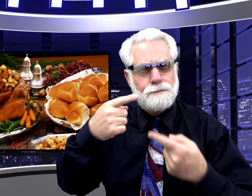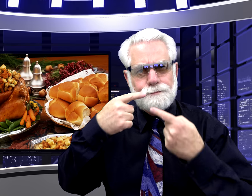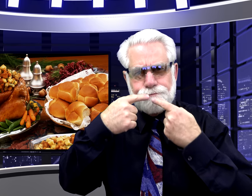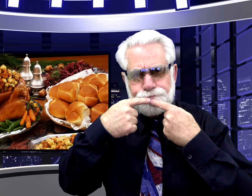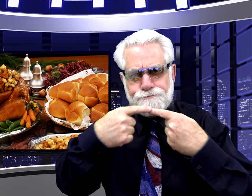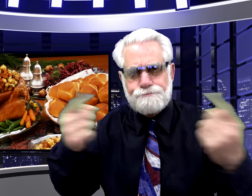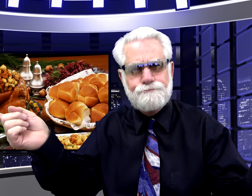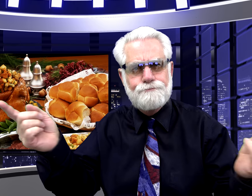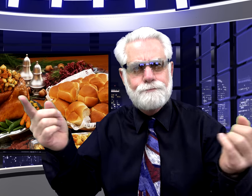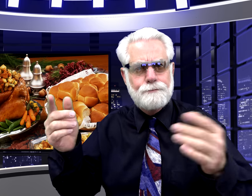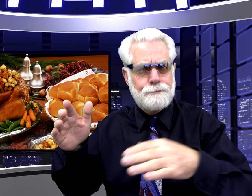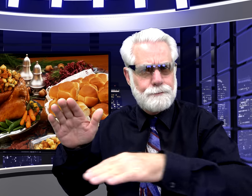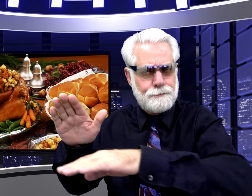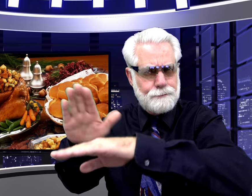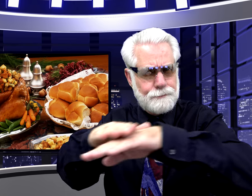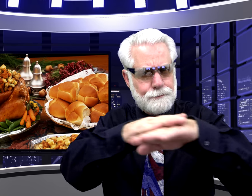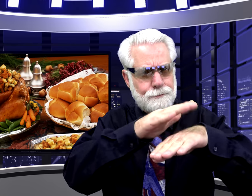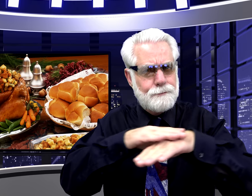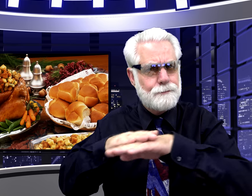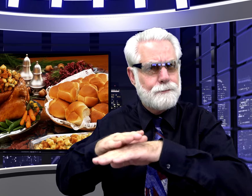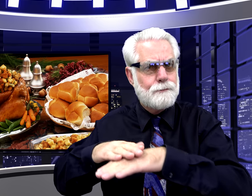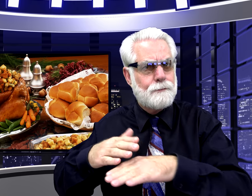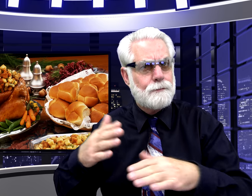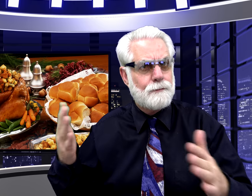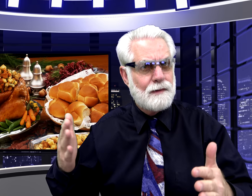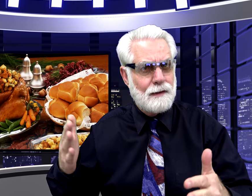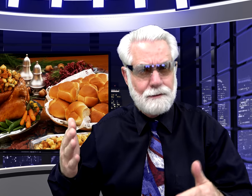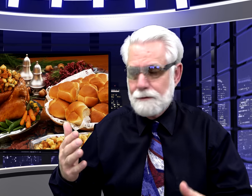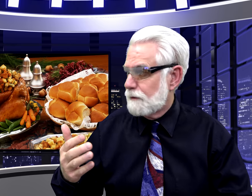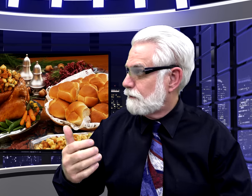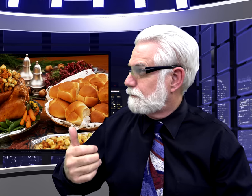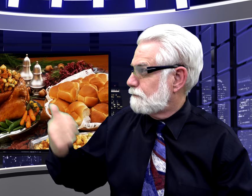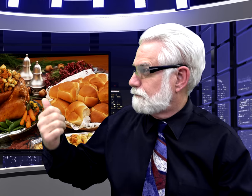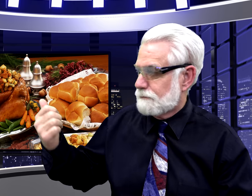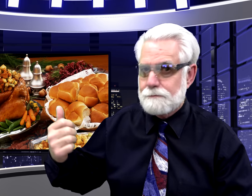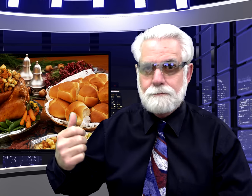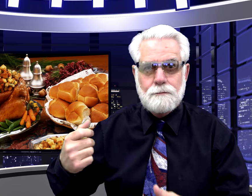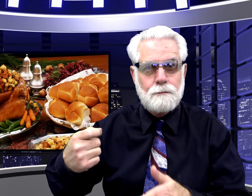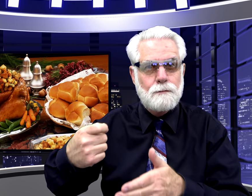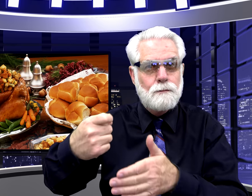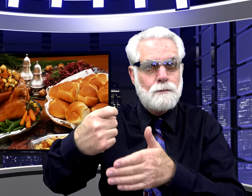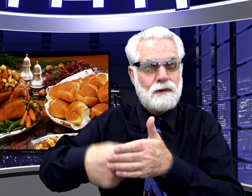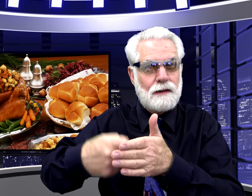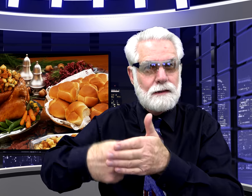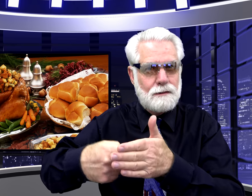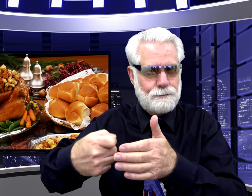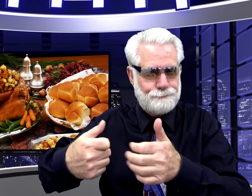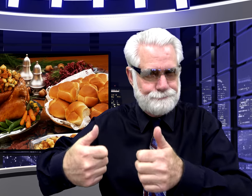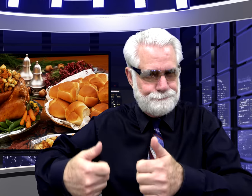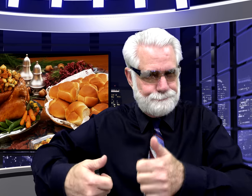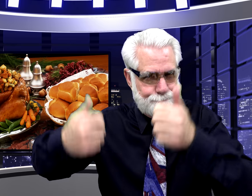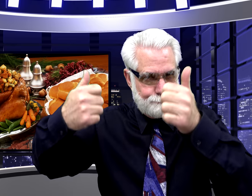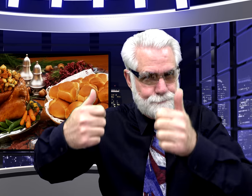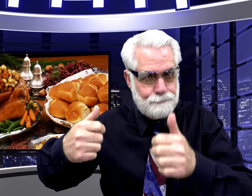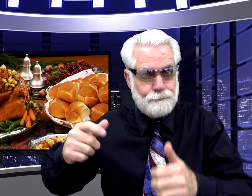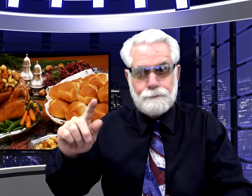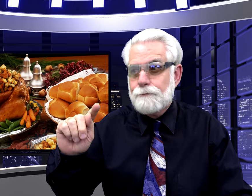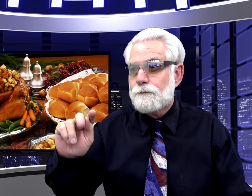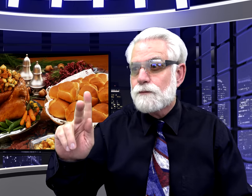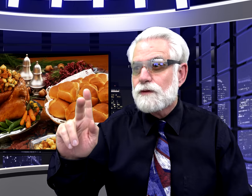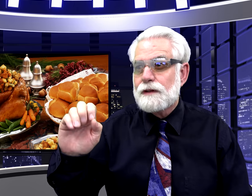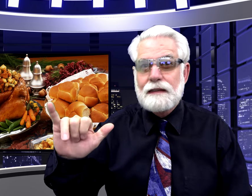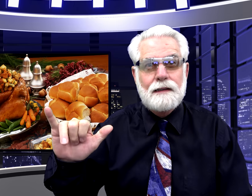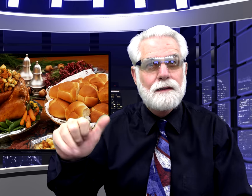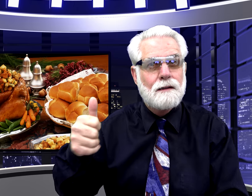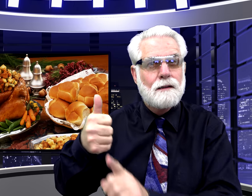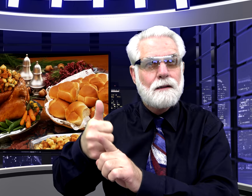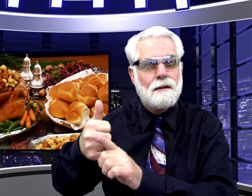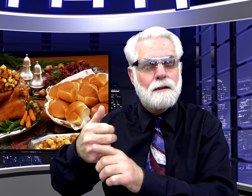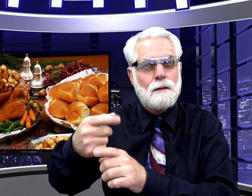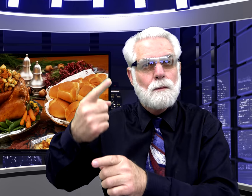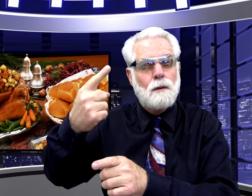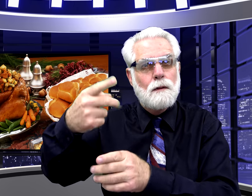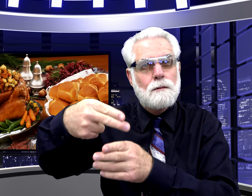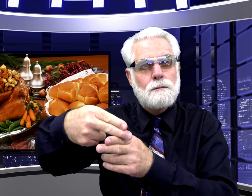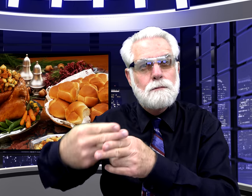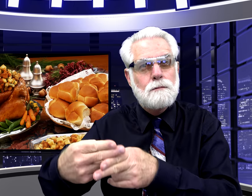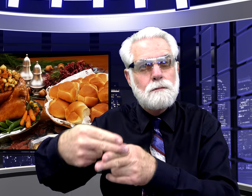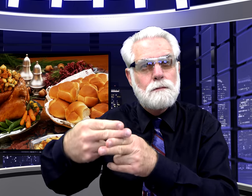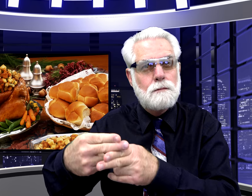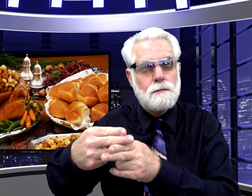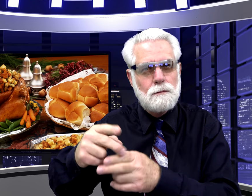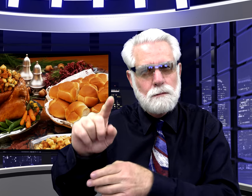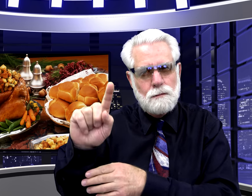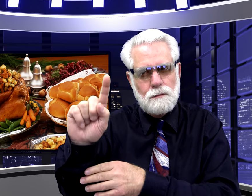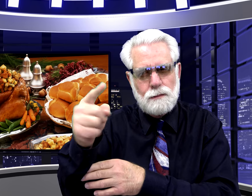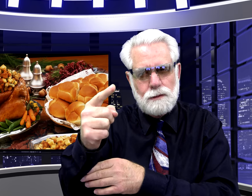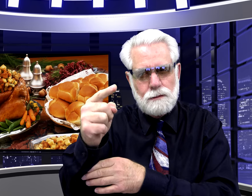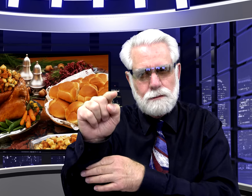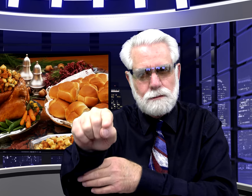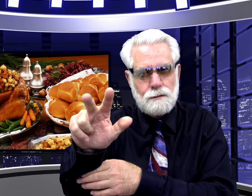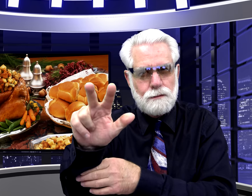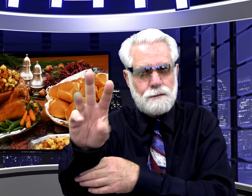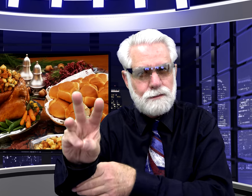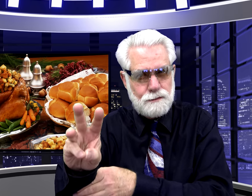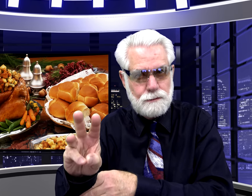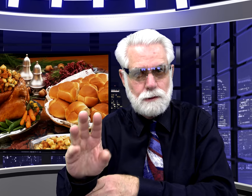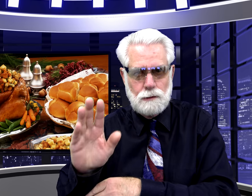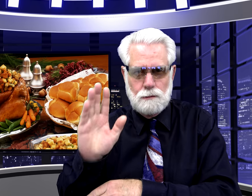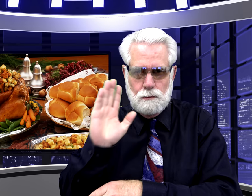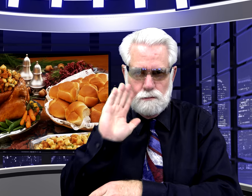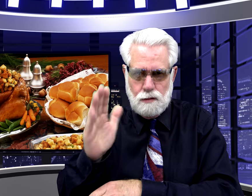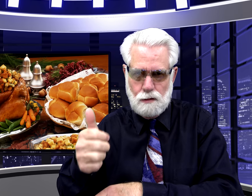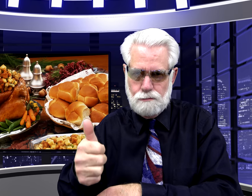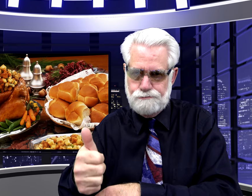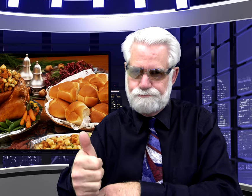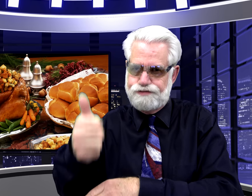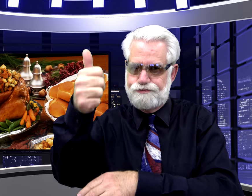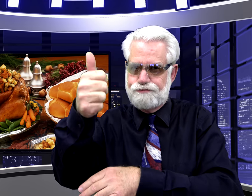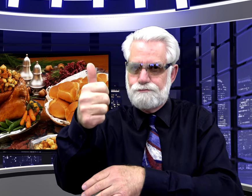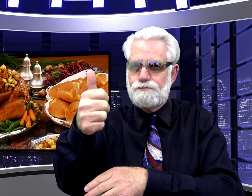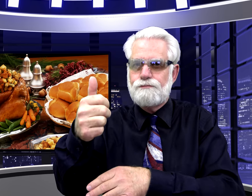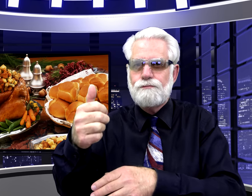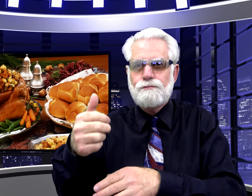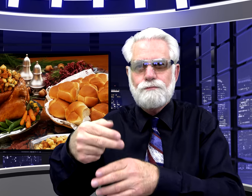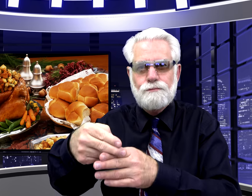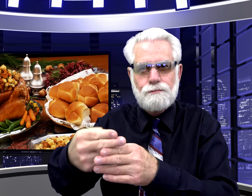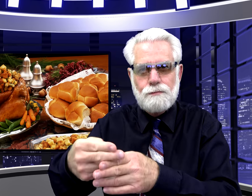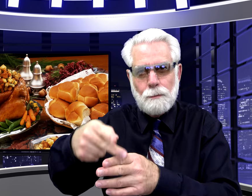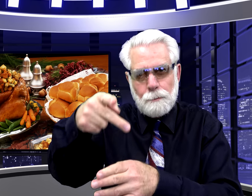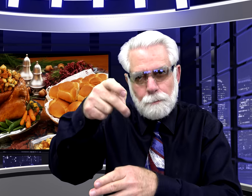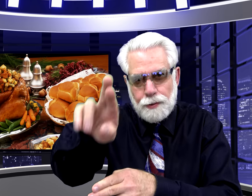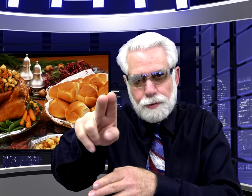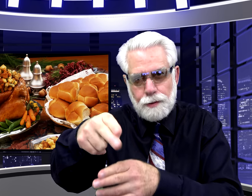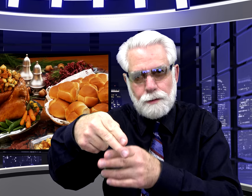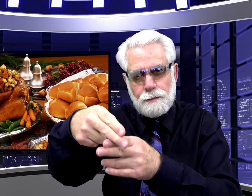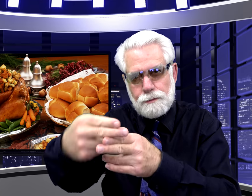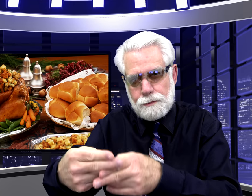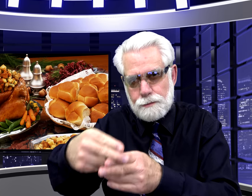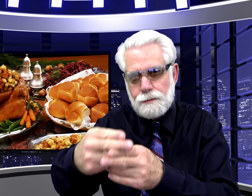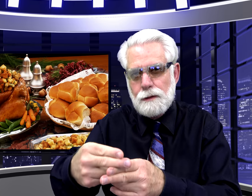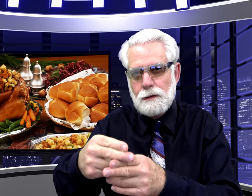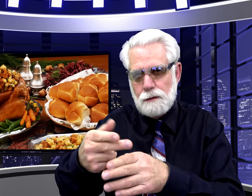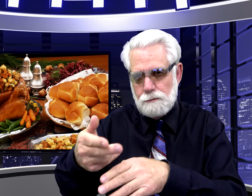but they made an announcement warning you that the cost is going to be high. Turkey itself 1 pound $1.36 will go up per pound!